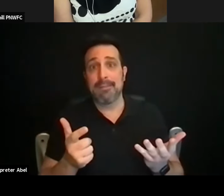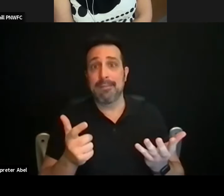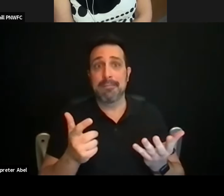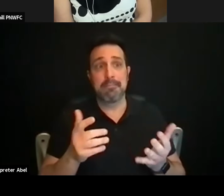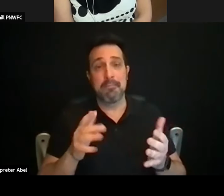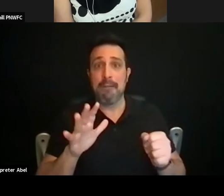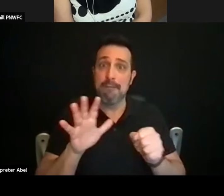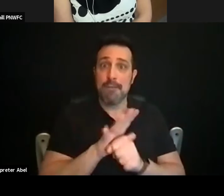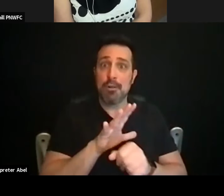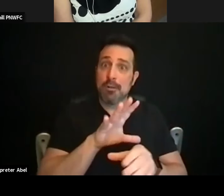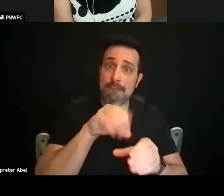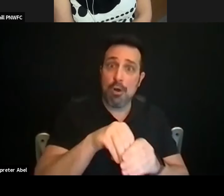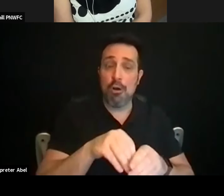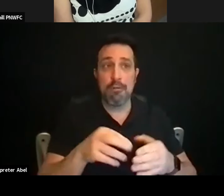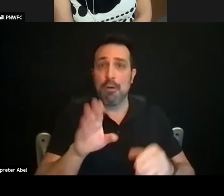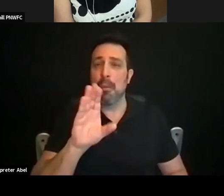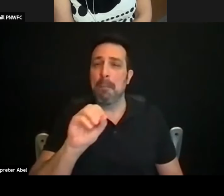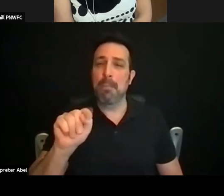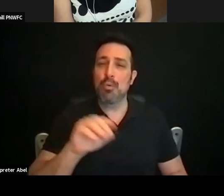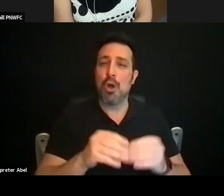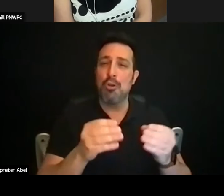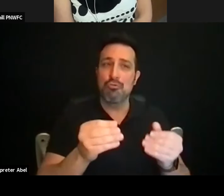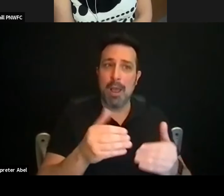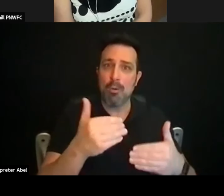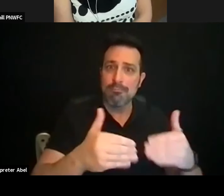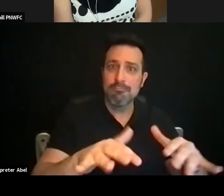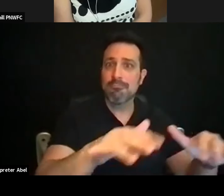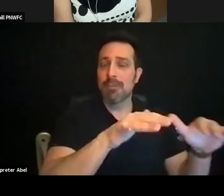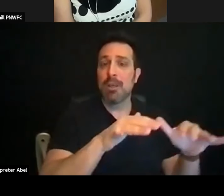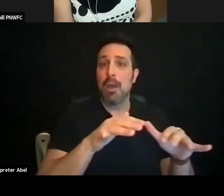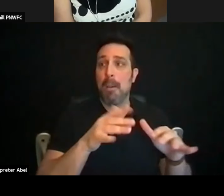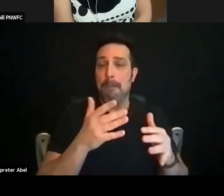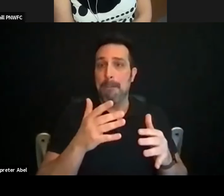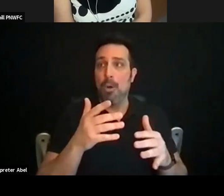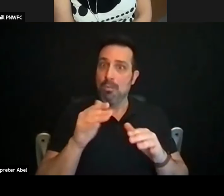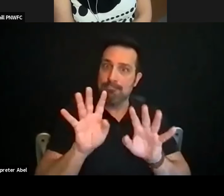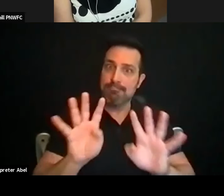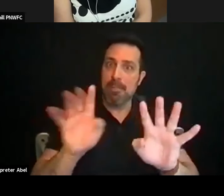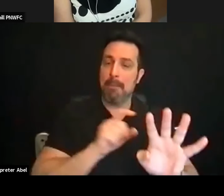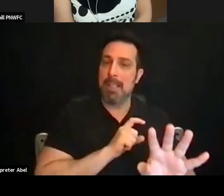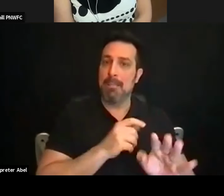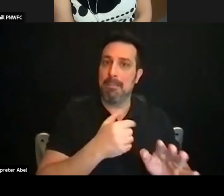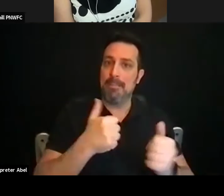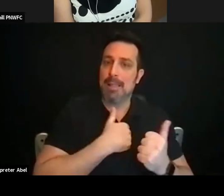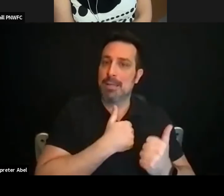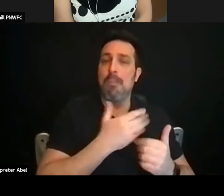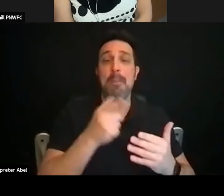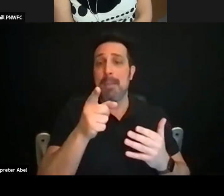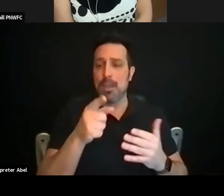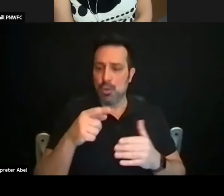you know about discipline and chain of command, you may not be someone that has your